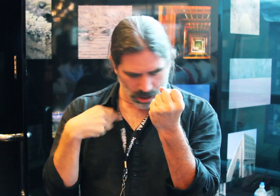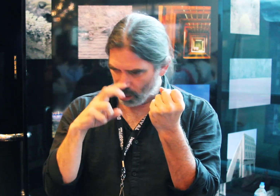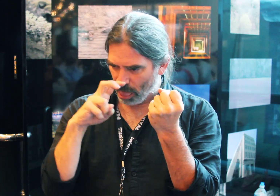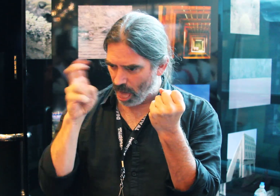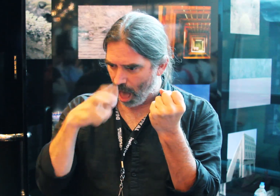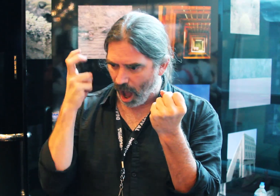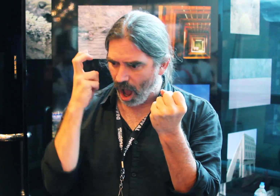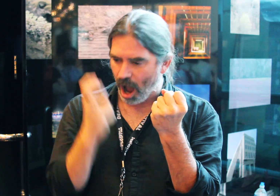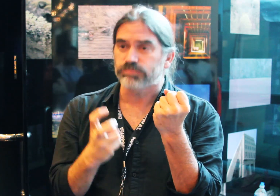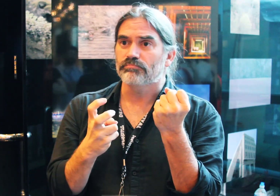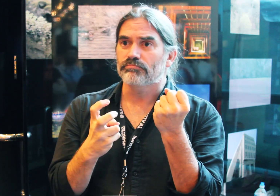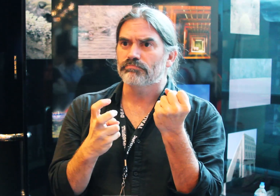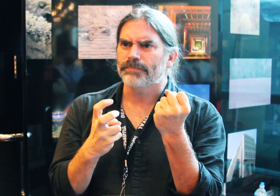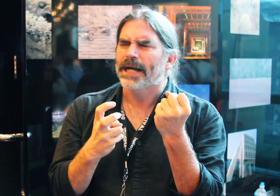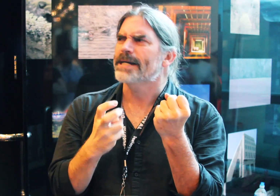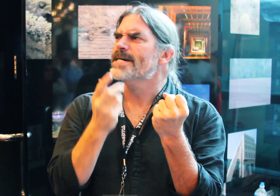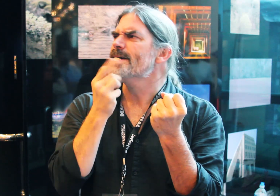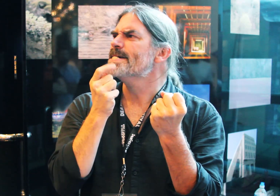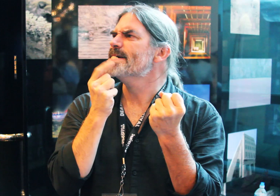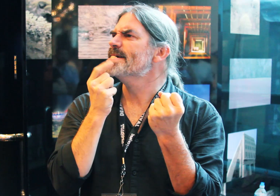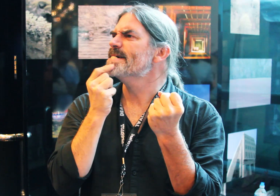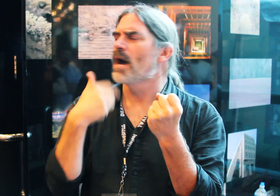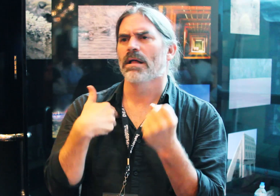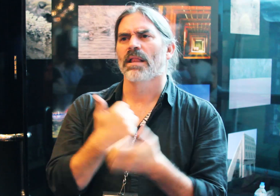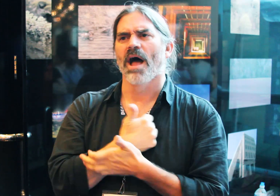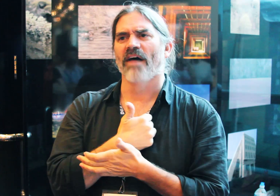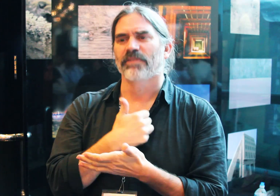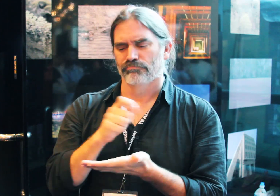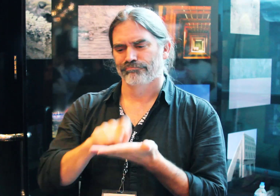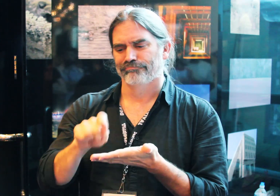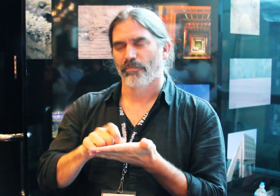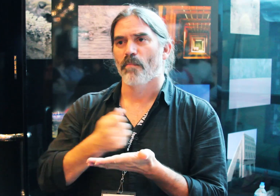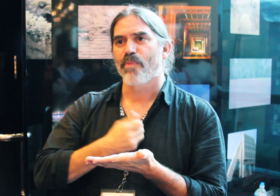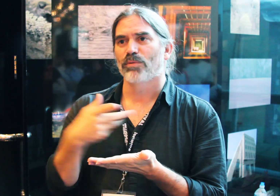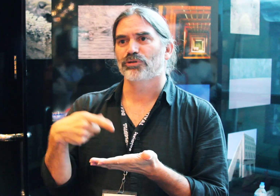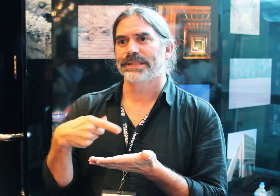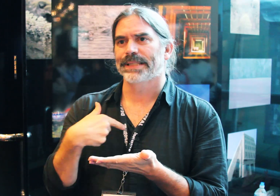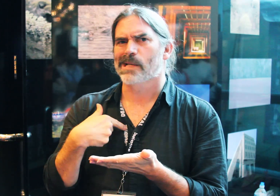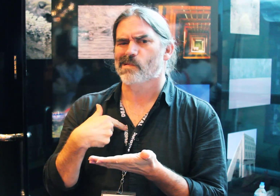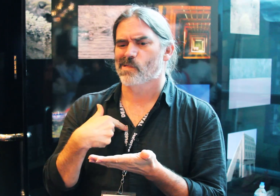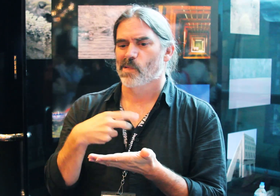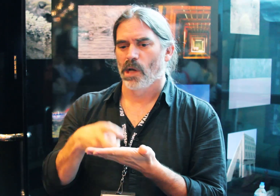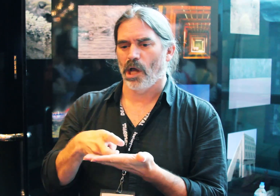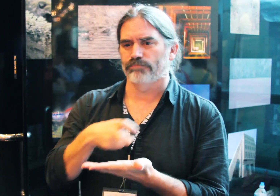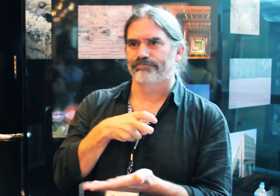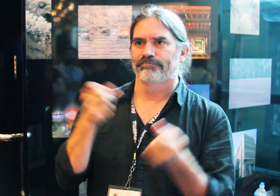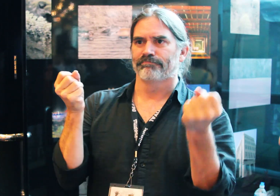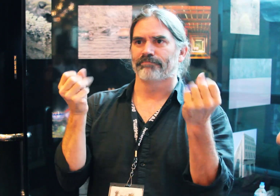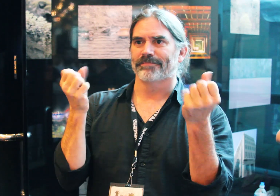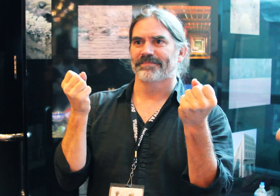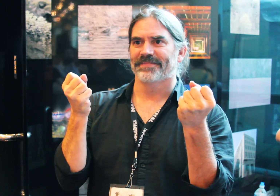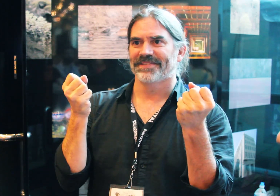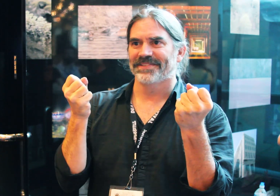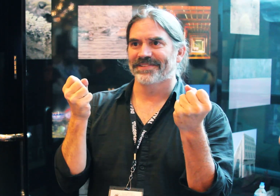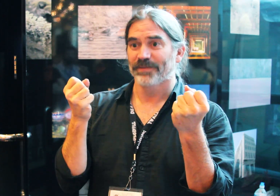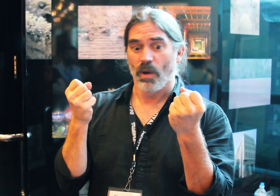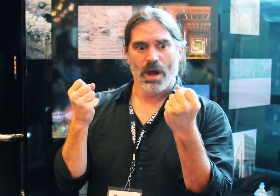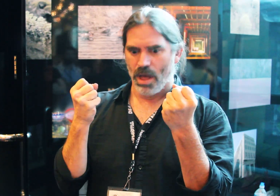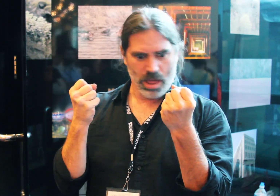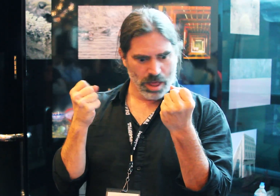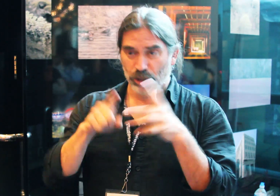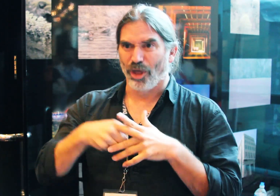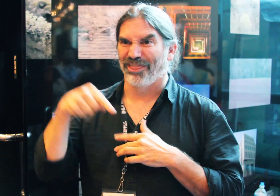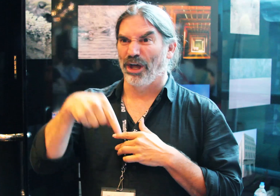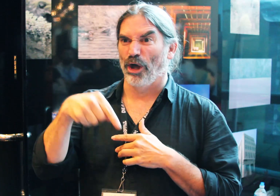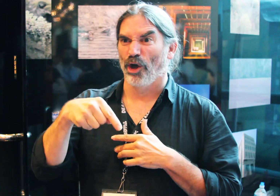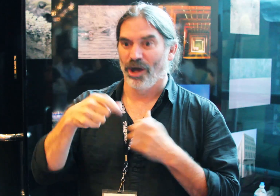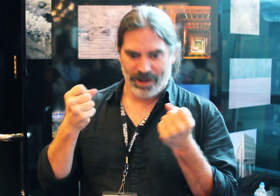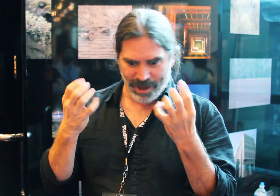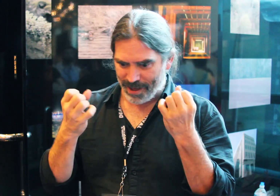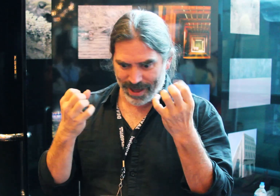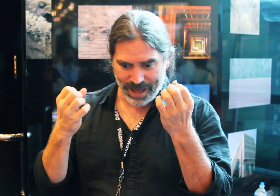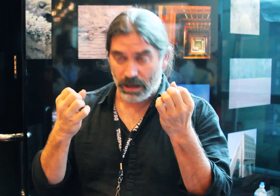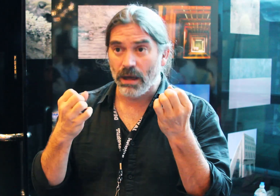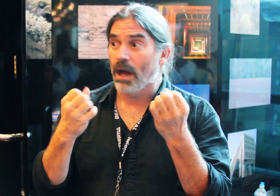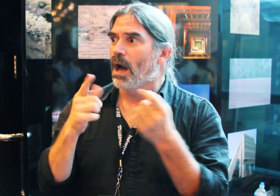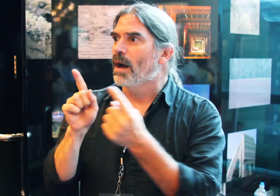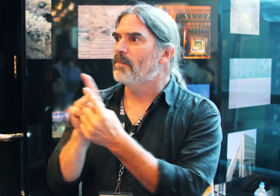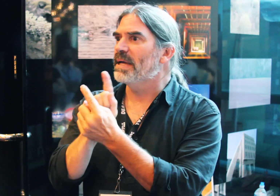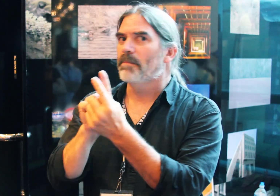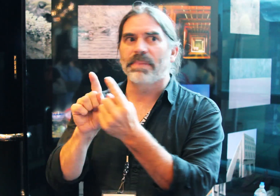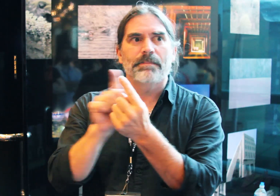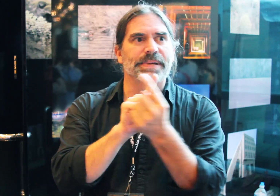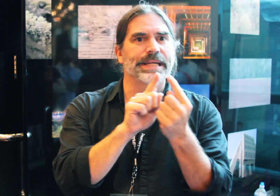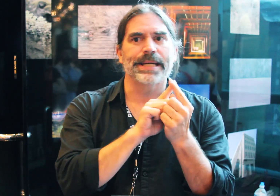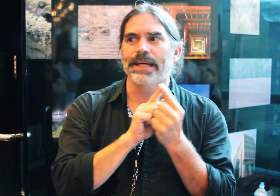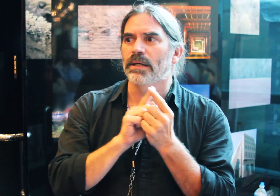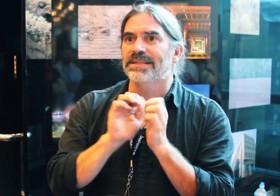myself with ASL. I love writing poetry, but to turn it into ASL...I had to start there. I met a lot of people